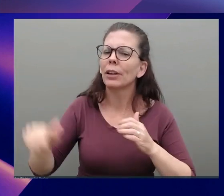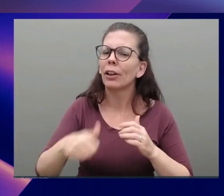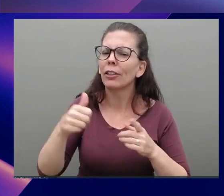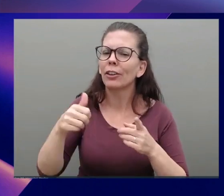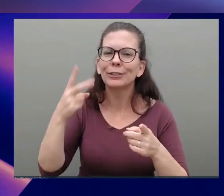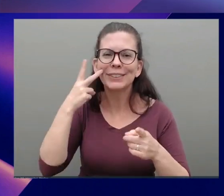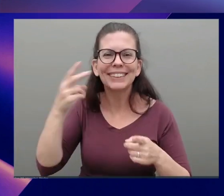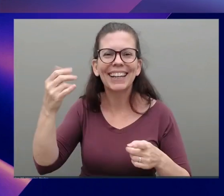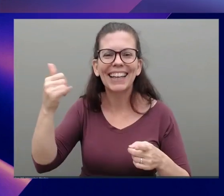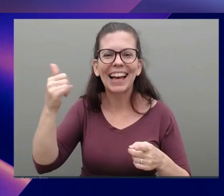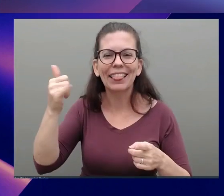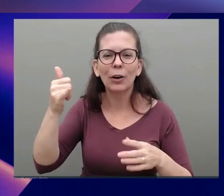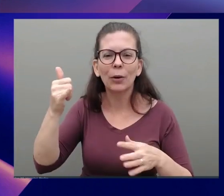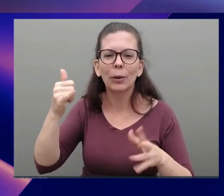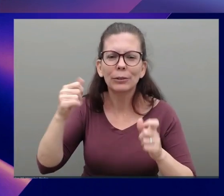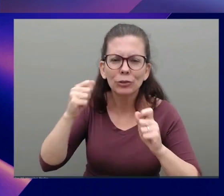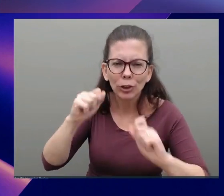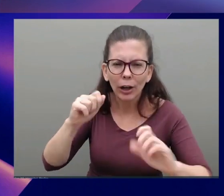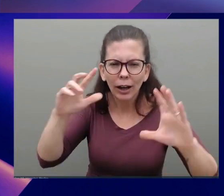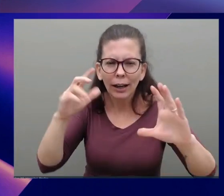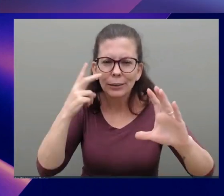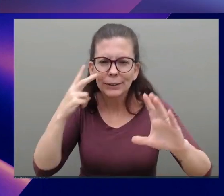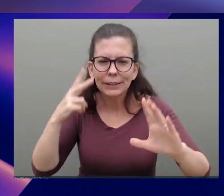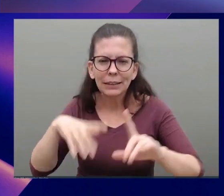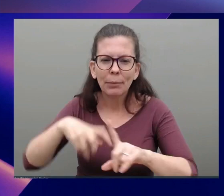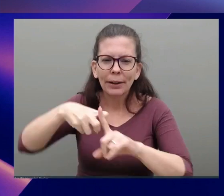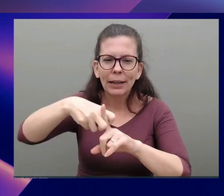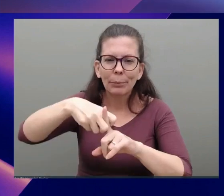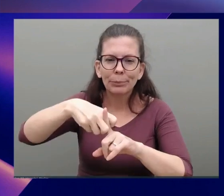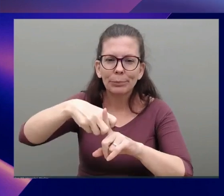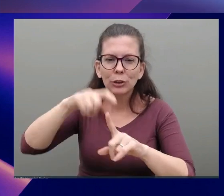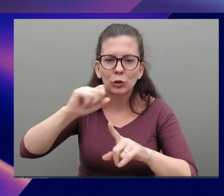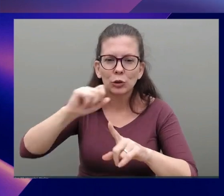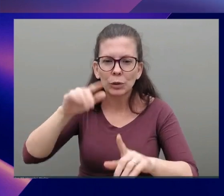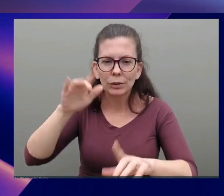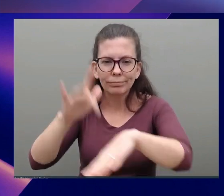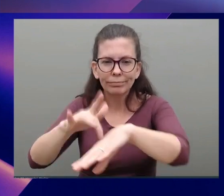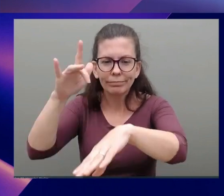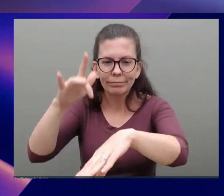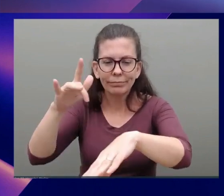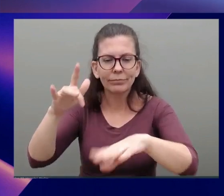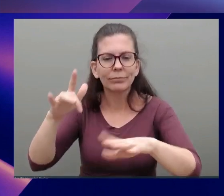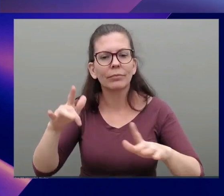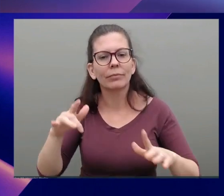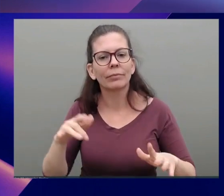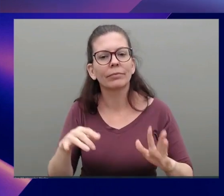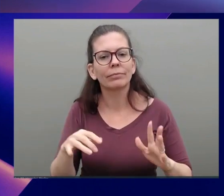Let me get my drone capture tool, and bam, hit the drone, Route and Go. Did you get that? - You don't need to be